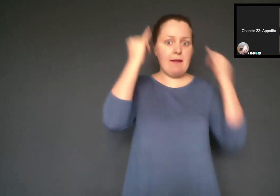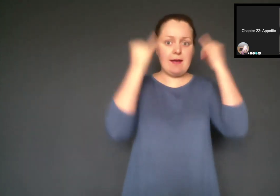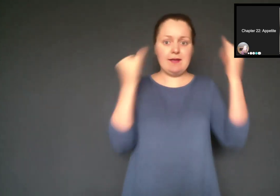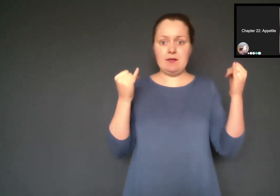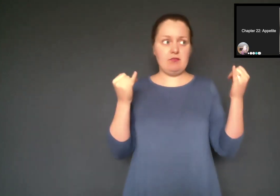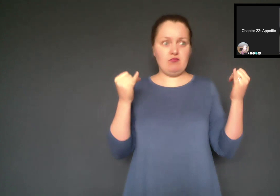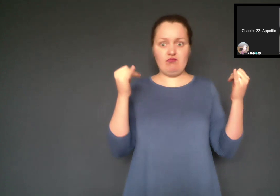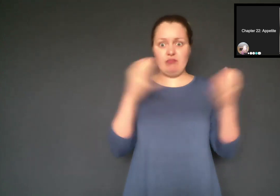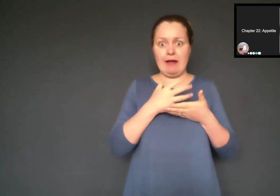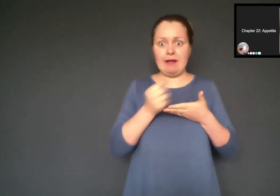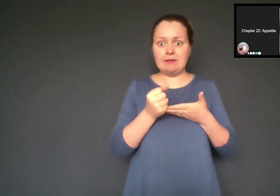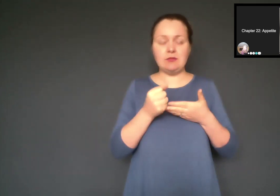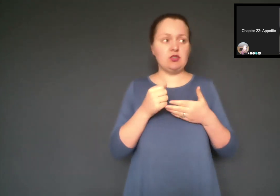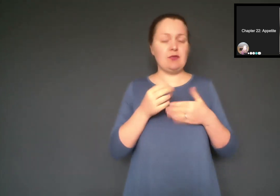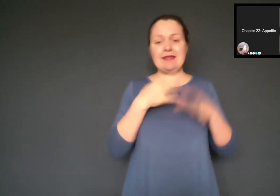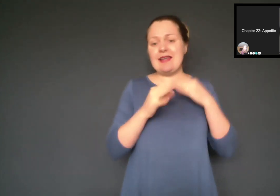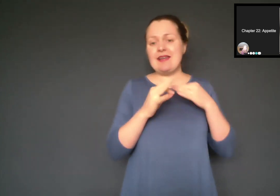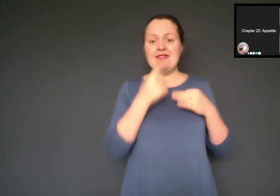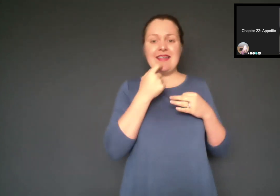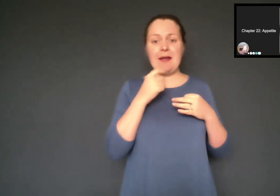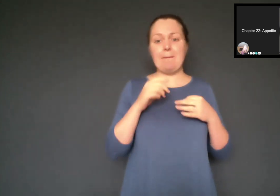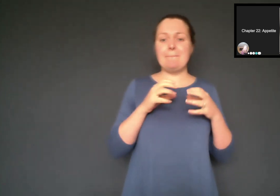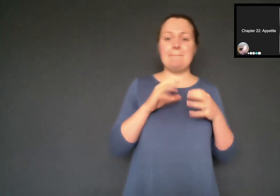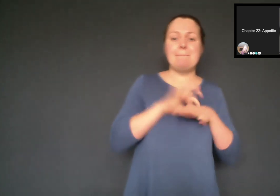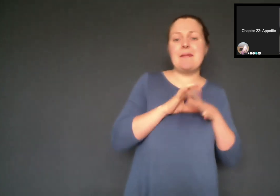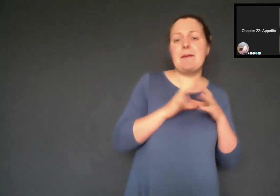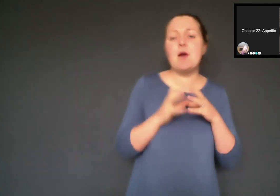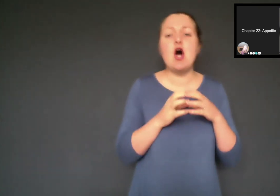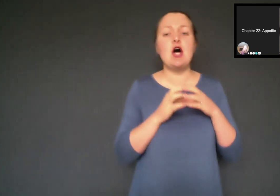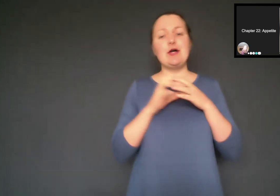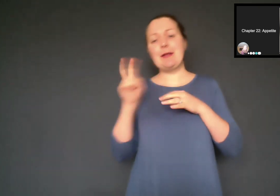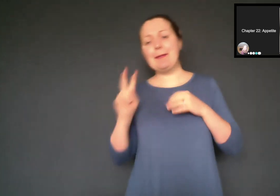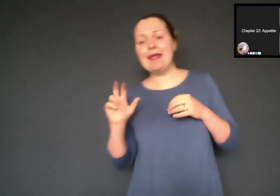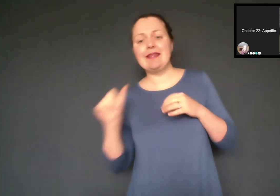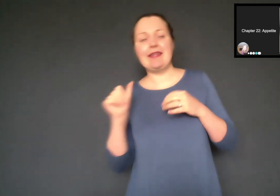instead of giving the house easy recipes like meatballs and pizza he started to invent dishes